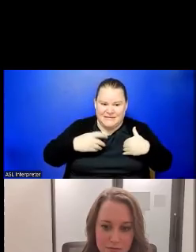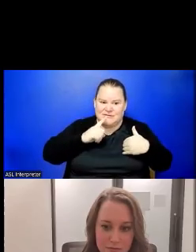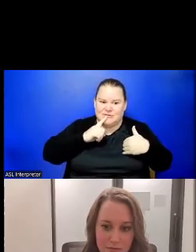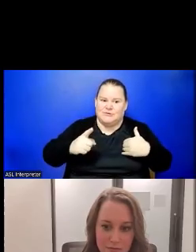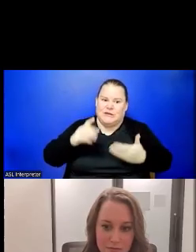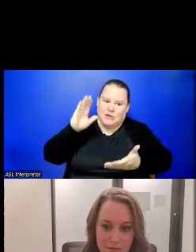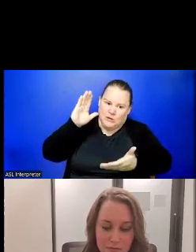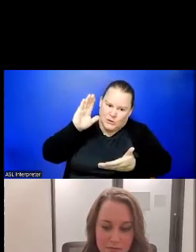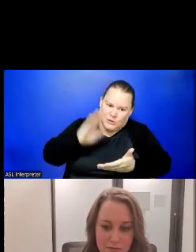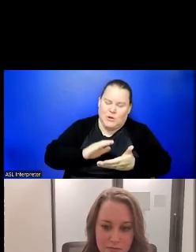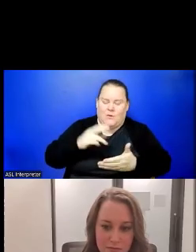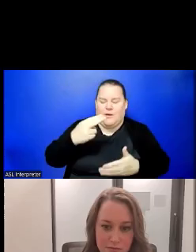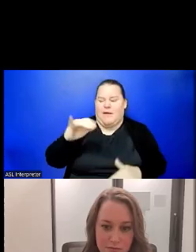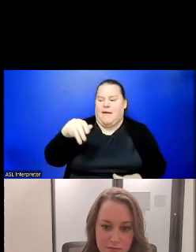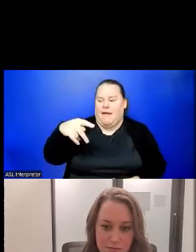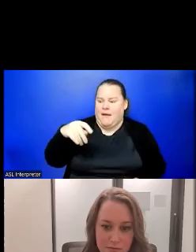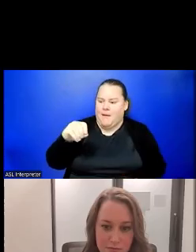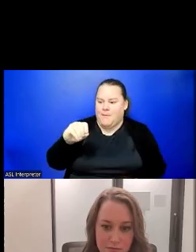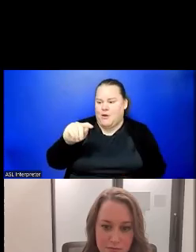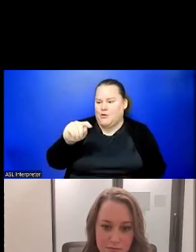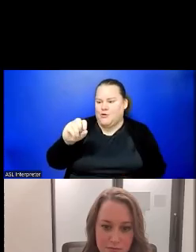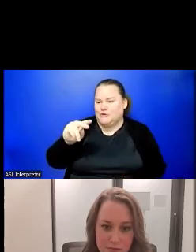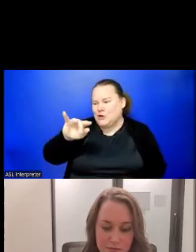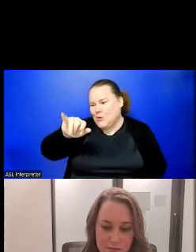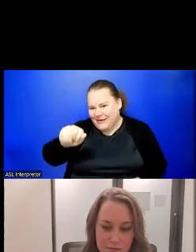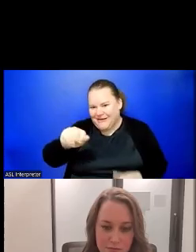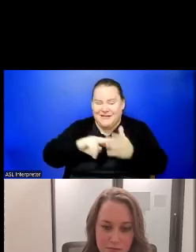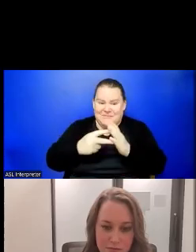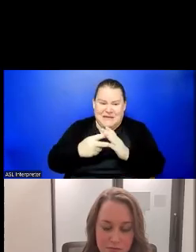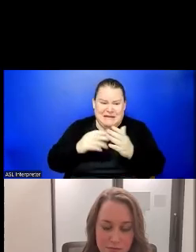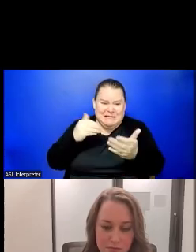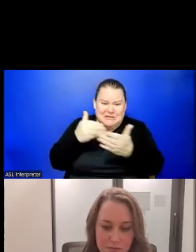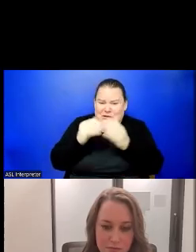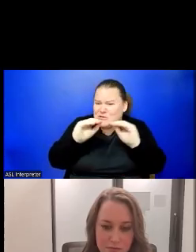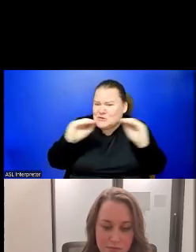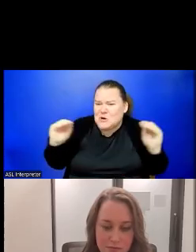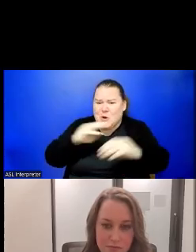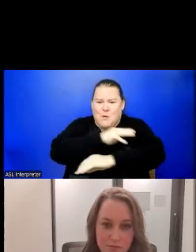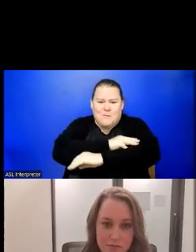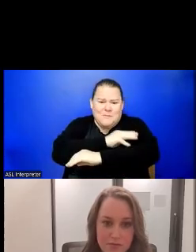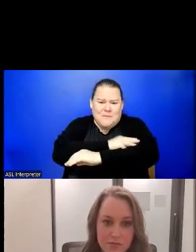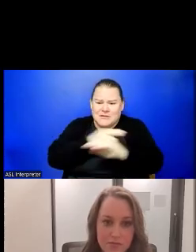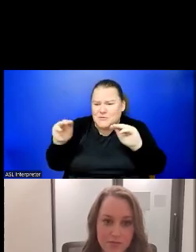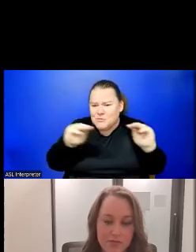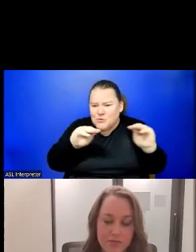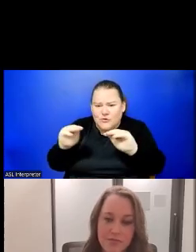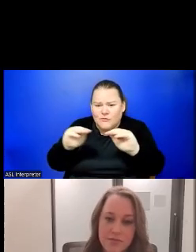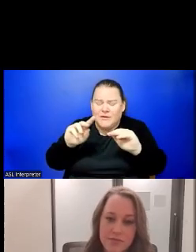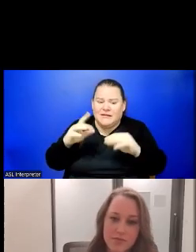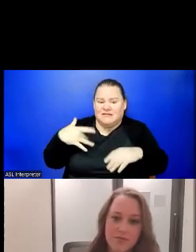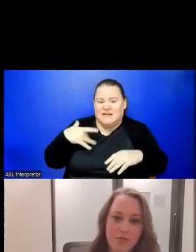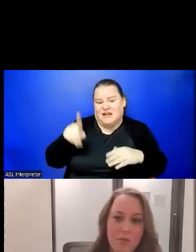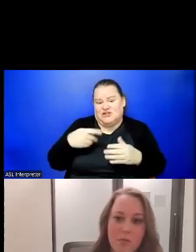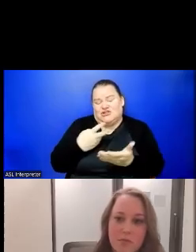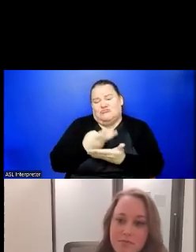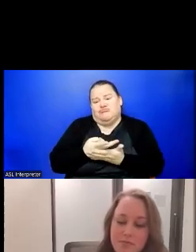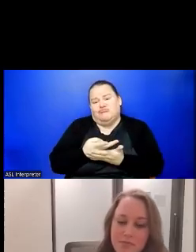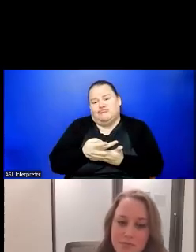where there's really almost no muscle movement at all. They like to just lay there. So because of that, gets